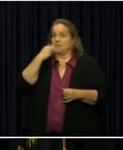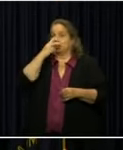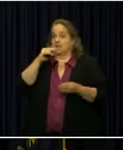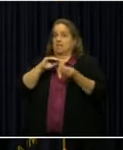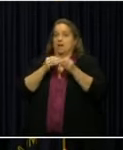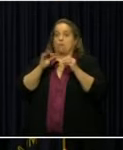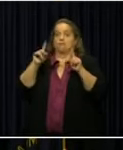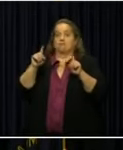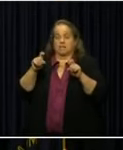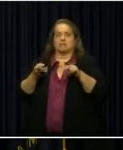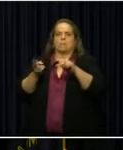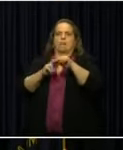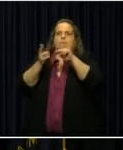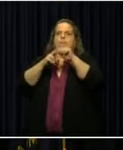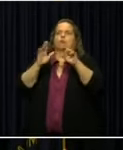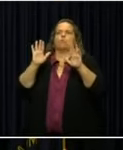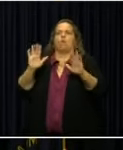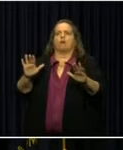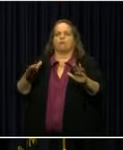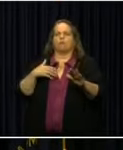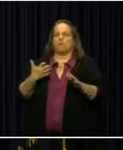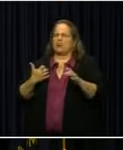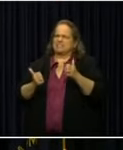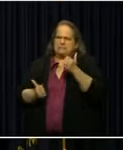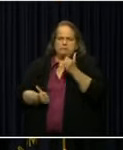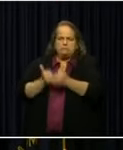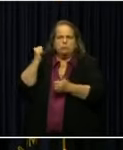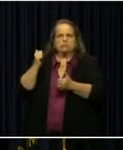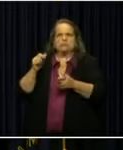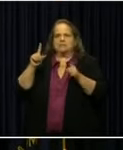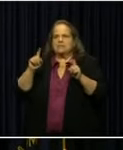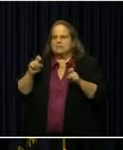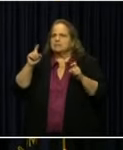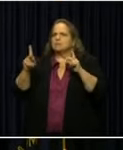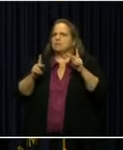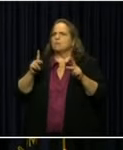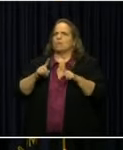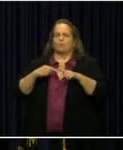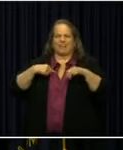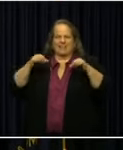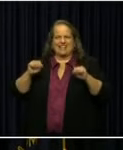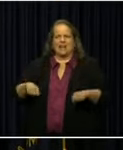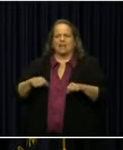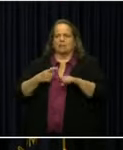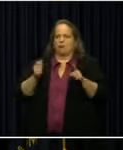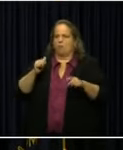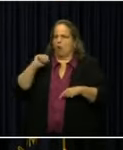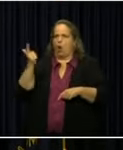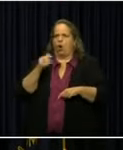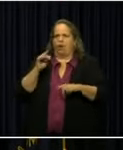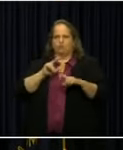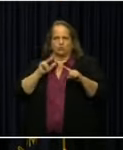SPECIFICALLIERS AND, AND THERE'S GOING TO BE A PLAN -- SPECIFICALLY& THERE'S GOING TO